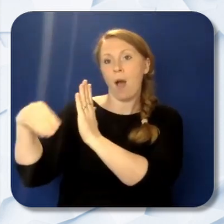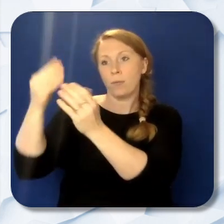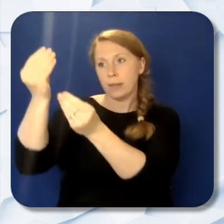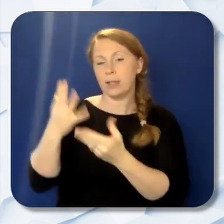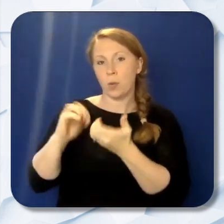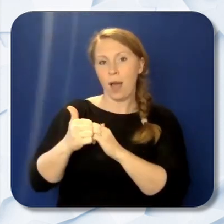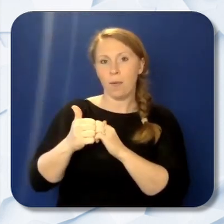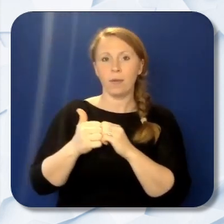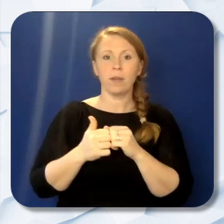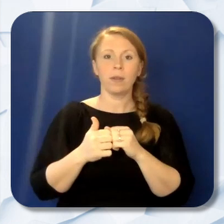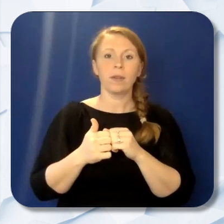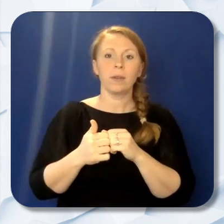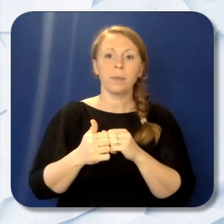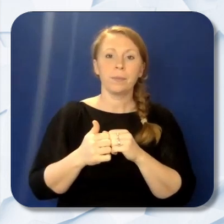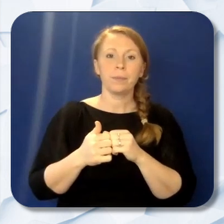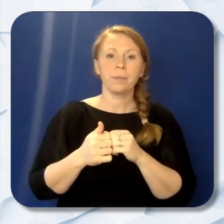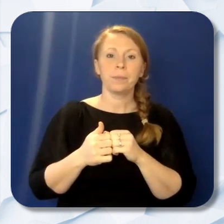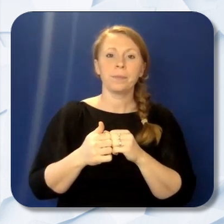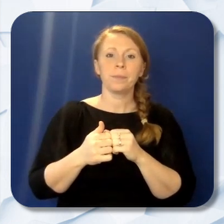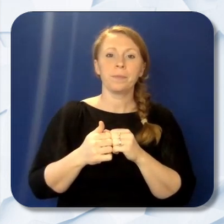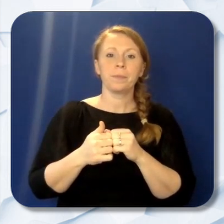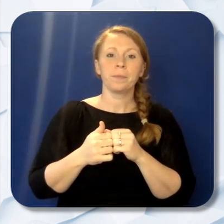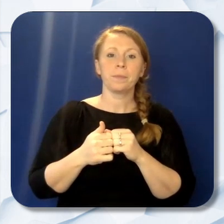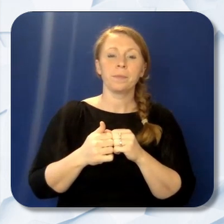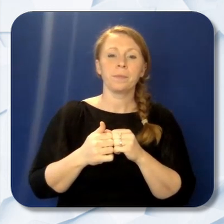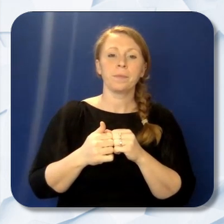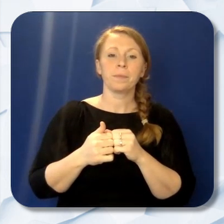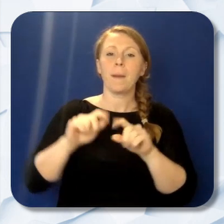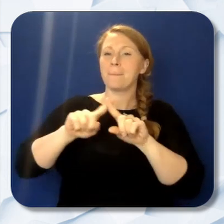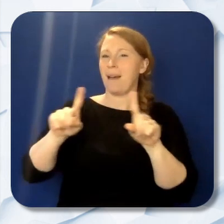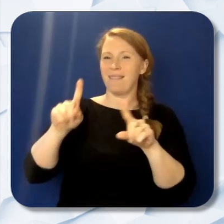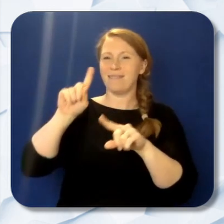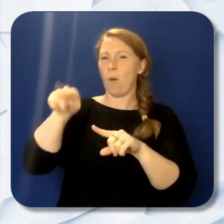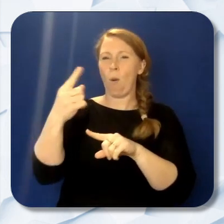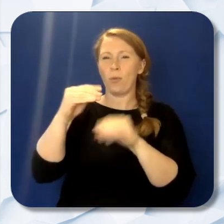units with all that's required um to receive the locks. And so you'll send that to Naloxone